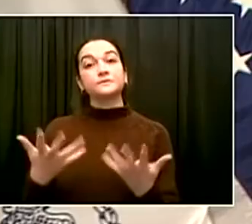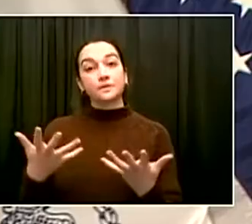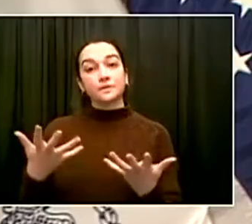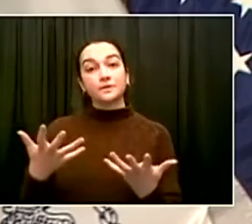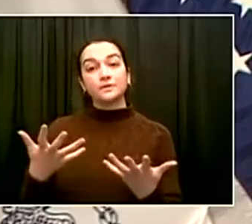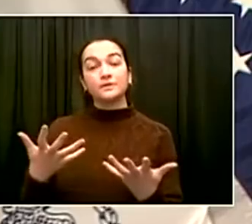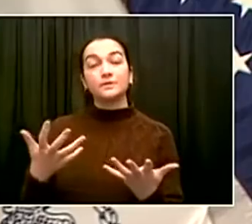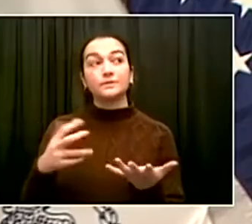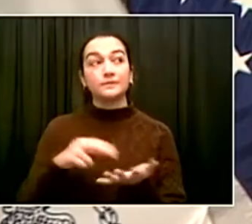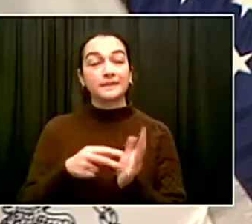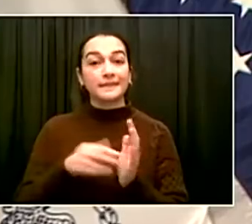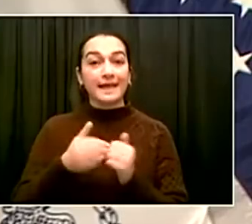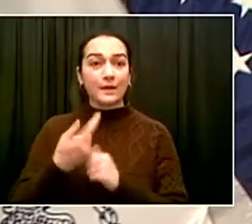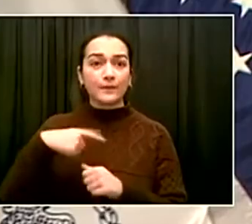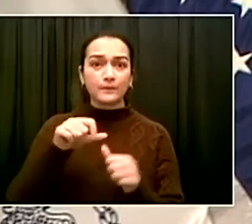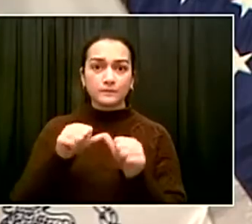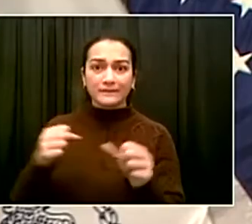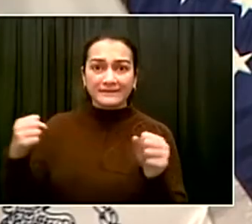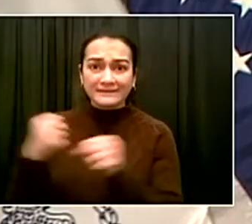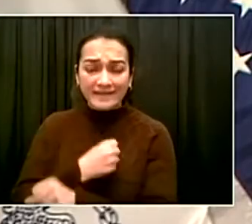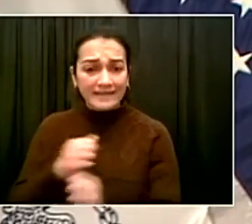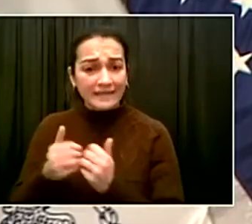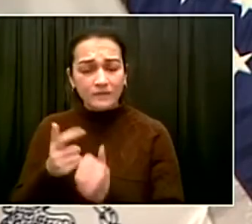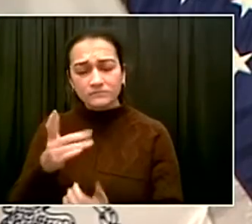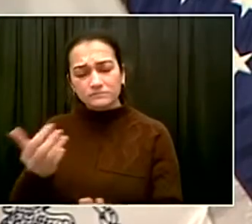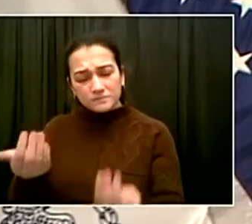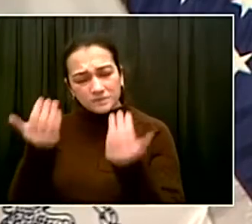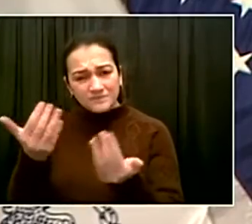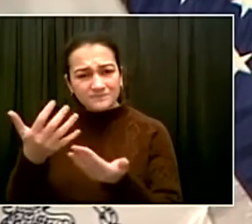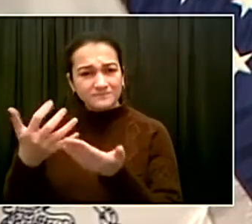WE CAN WEATHER THE STORM IF MORE AND MORE PEOPLE GET VACCINATED AND MORE AND MORE